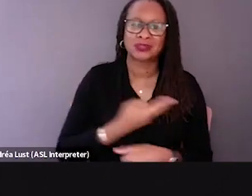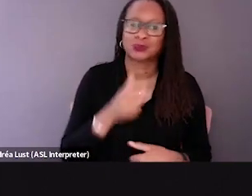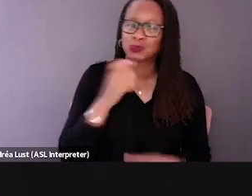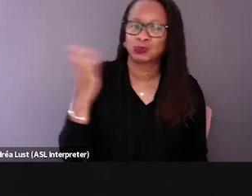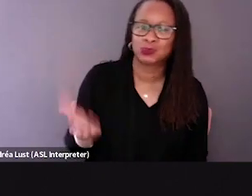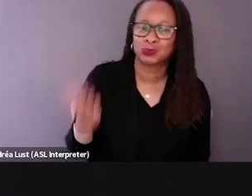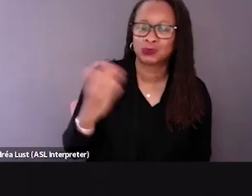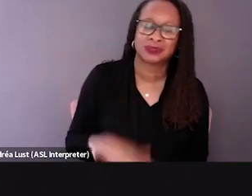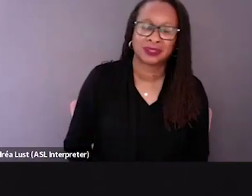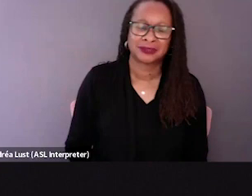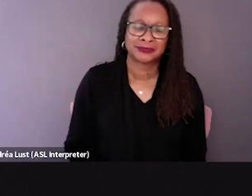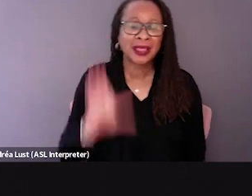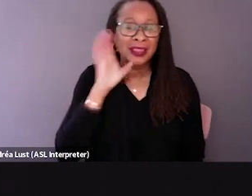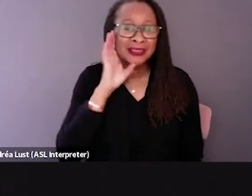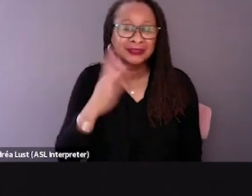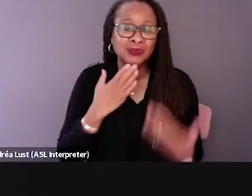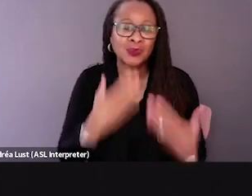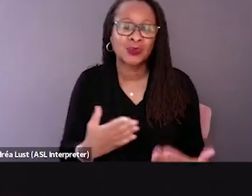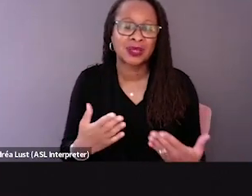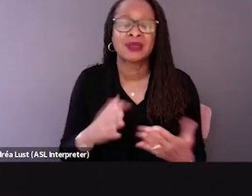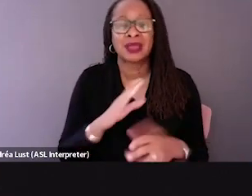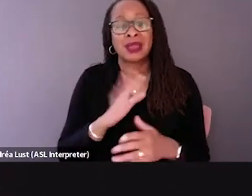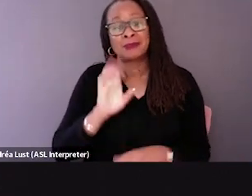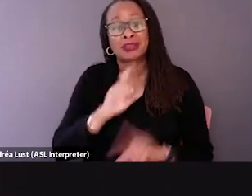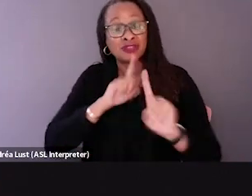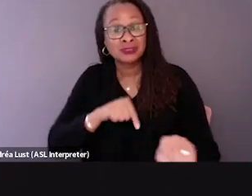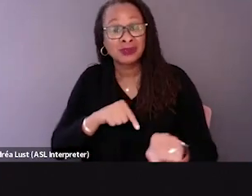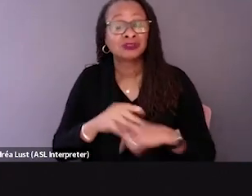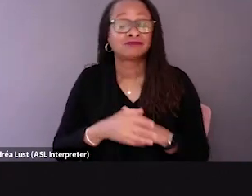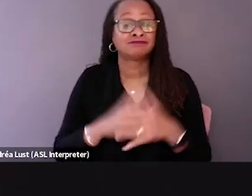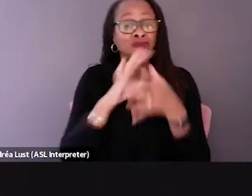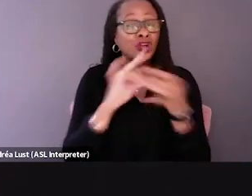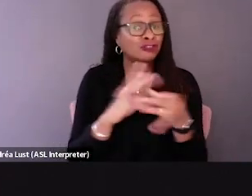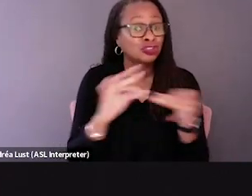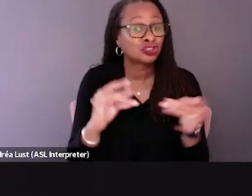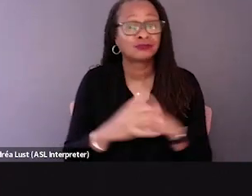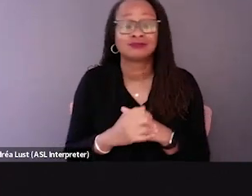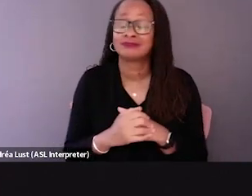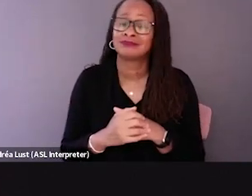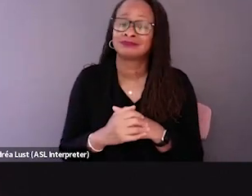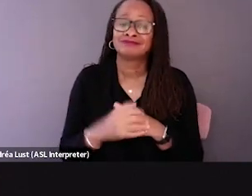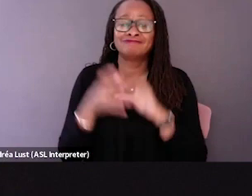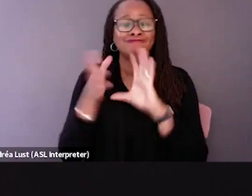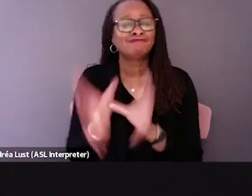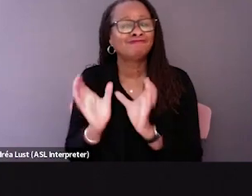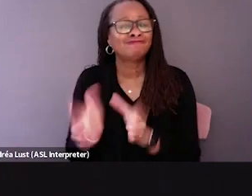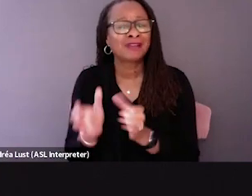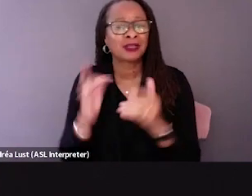listen well, be responsive, be conversational, and hope the conversation goes someplace new.